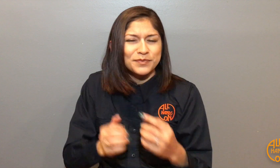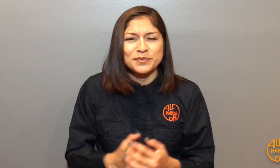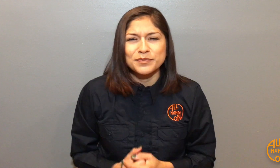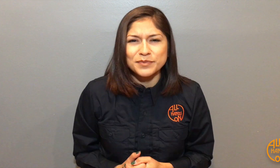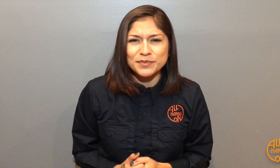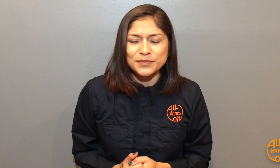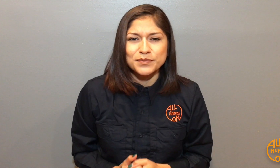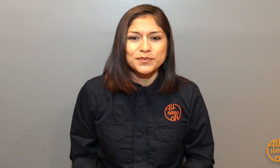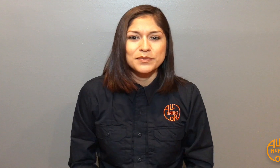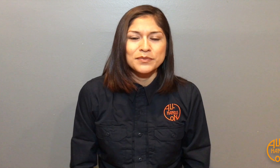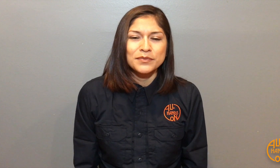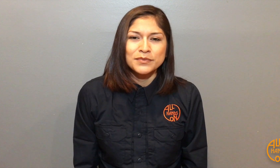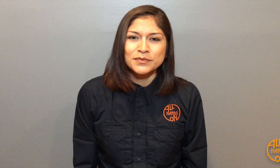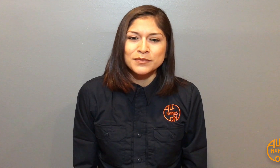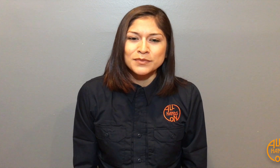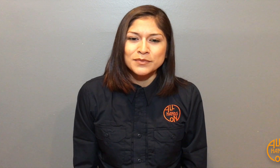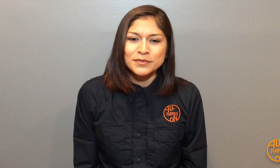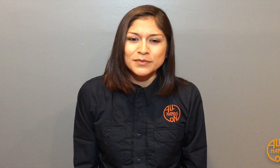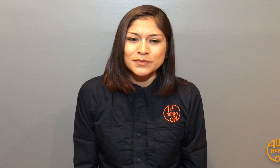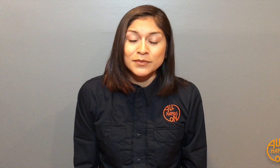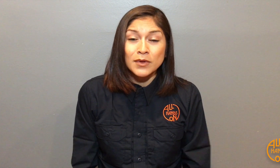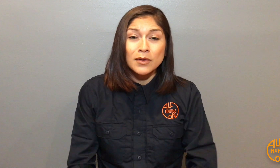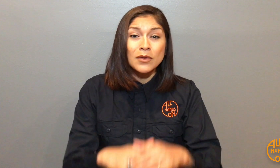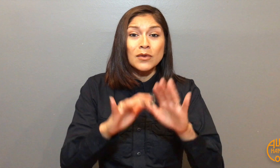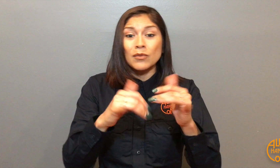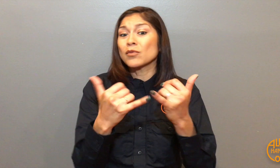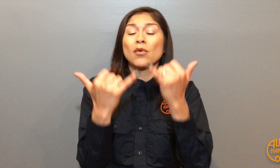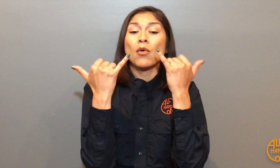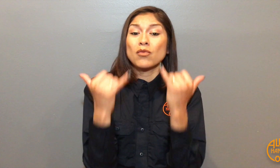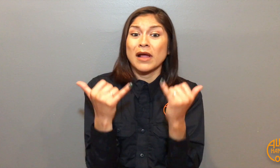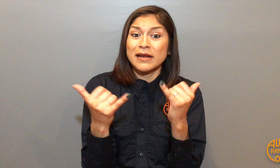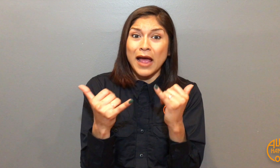you are taking, any prescriptions on hand